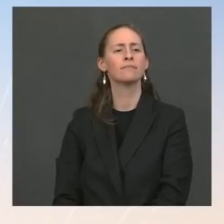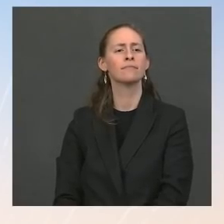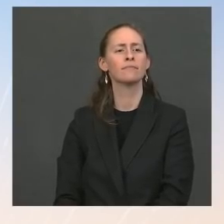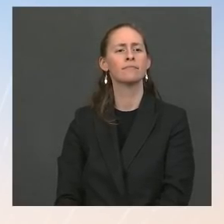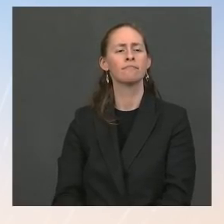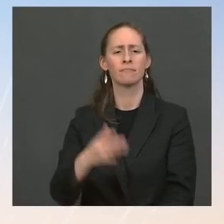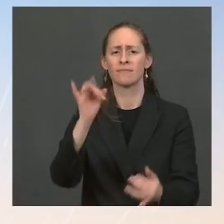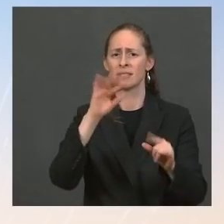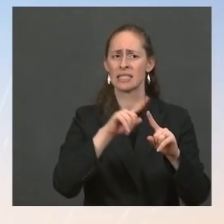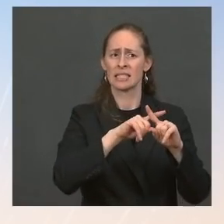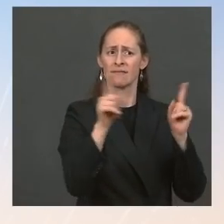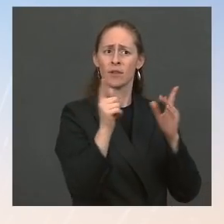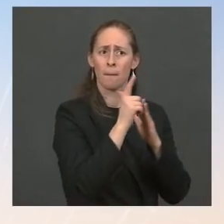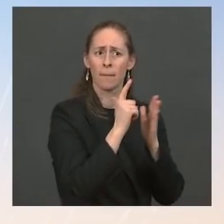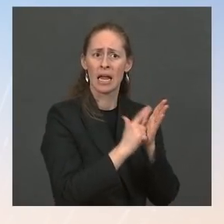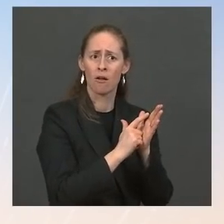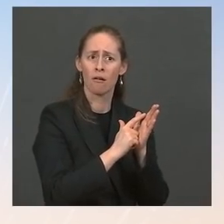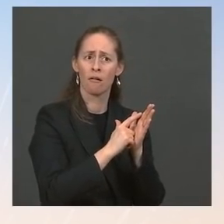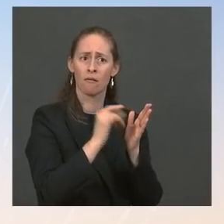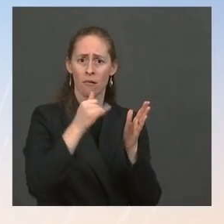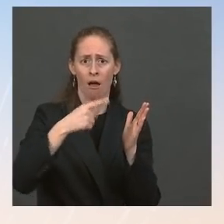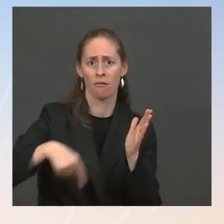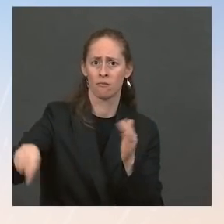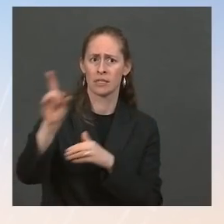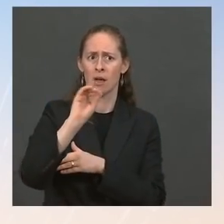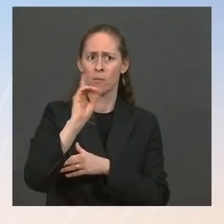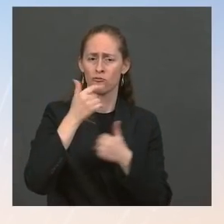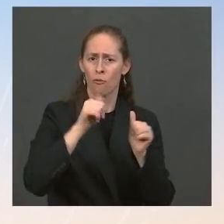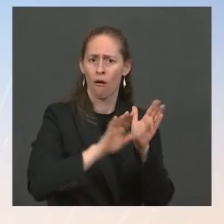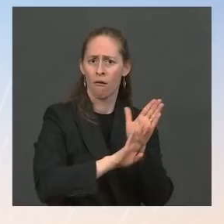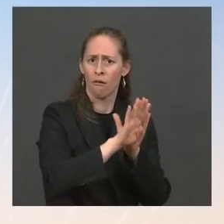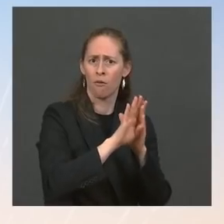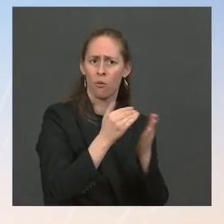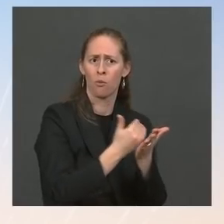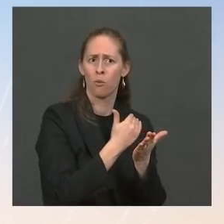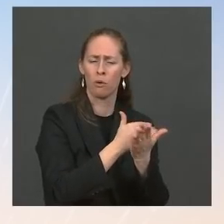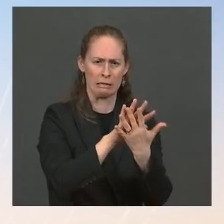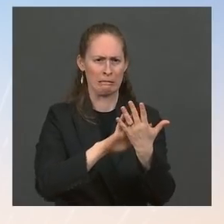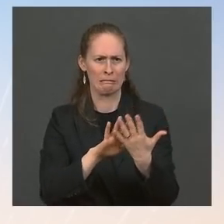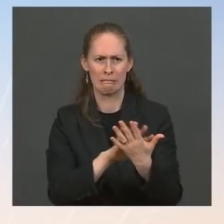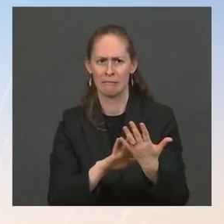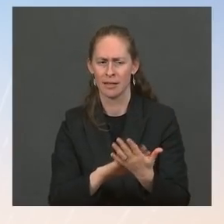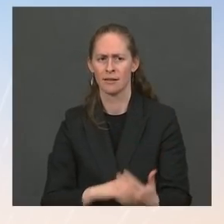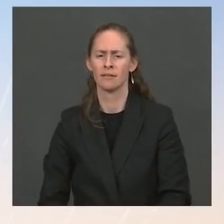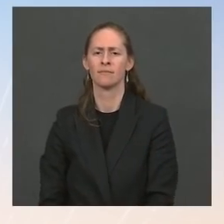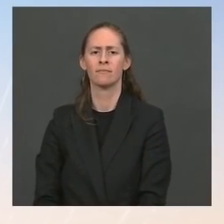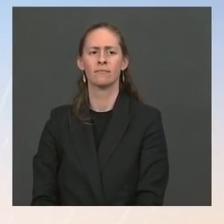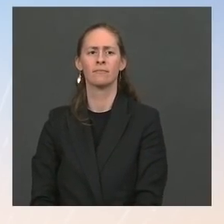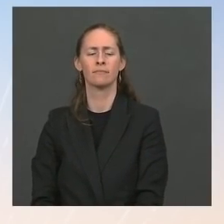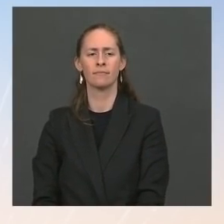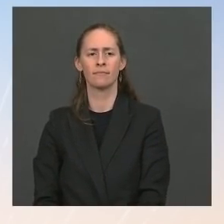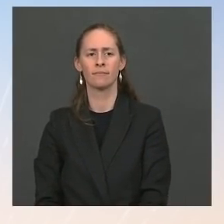Ms. Psaki: So, the President is certainly eager to see USICA pass, and he believes it is an important -- would be an important step forward,